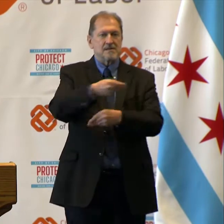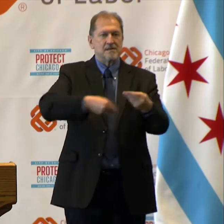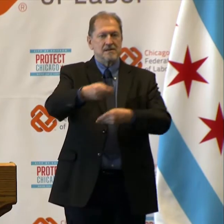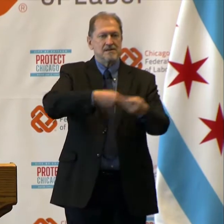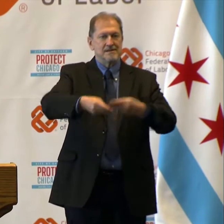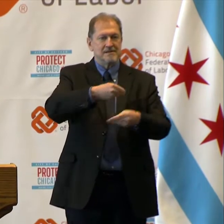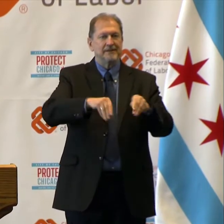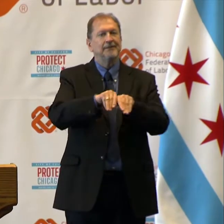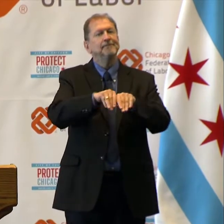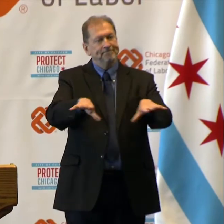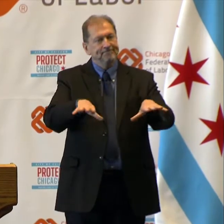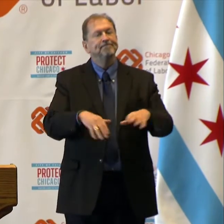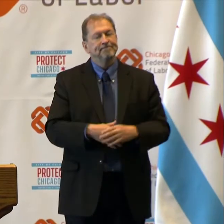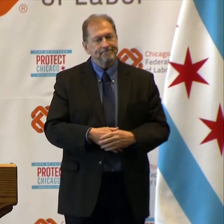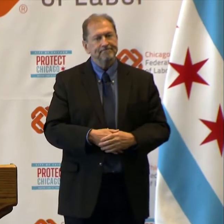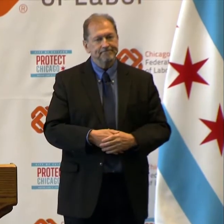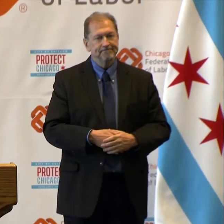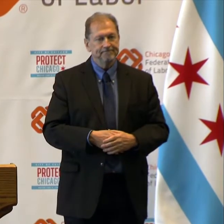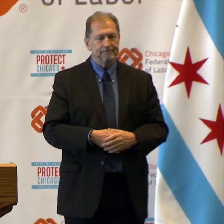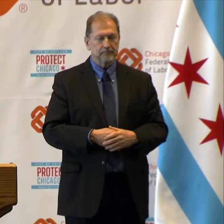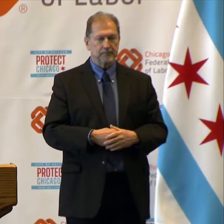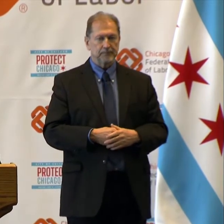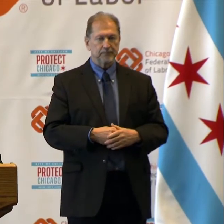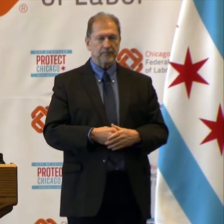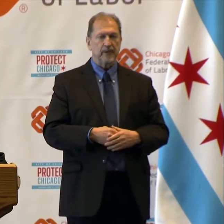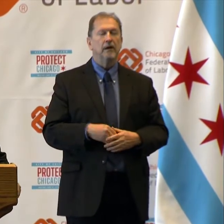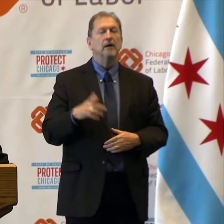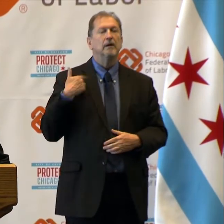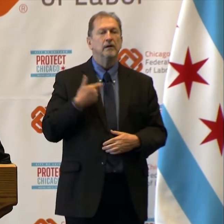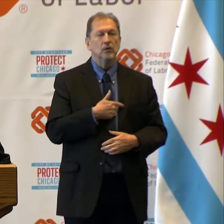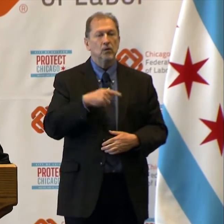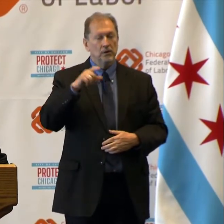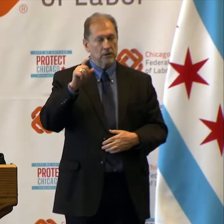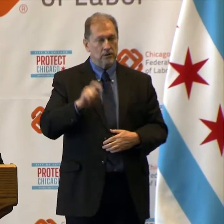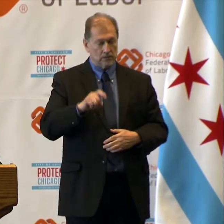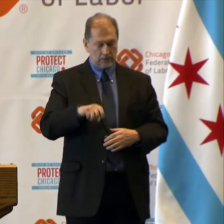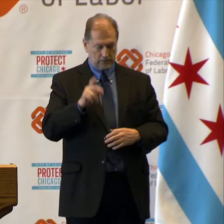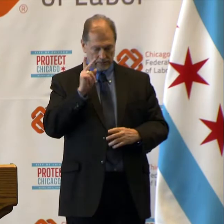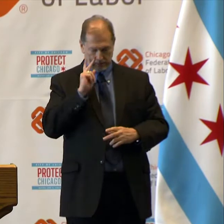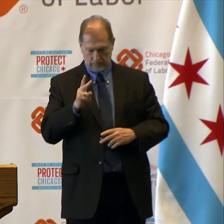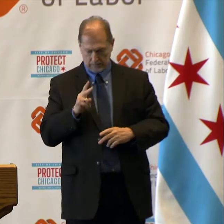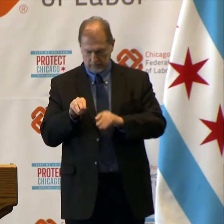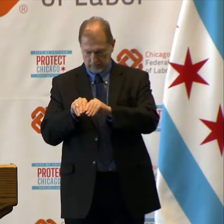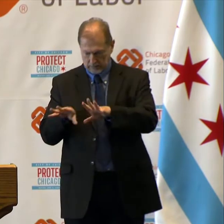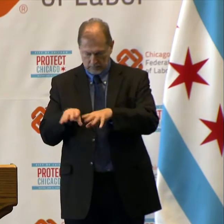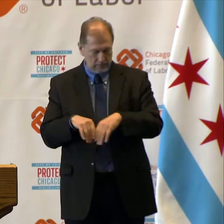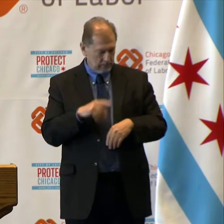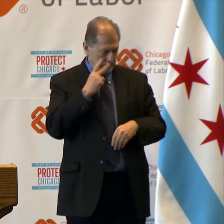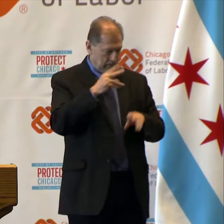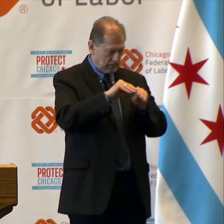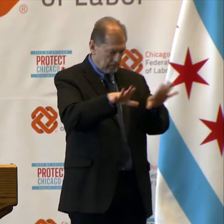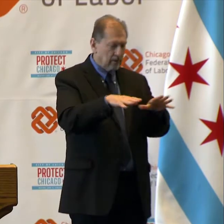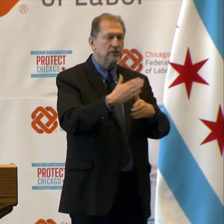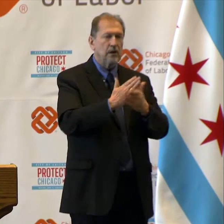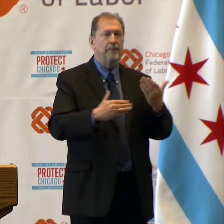IN OUR LINCOLN PARK OLD TOWN,